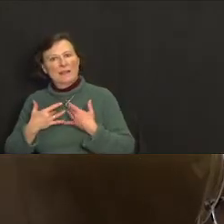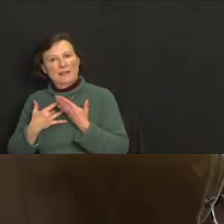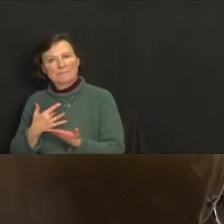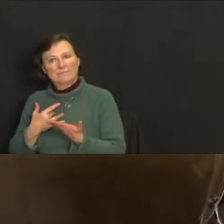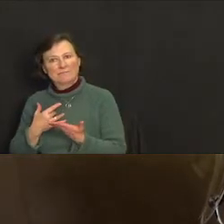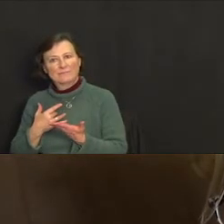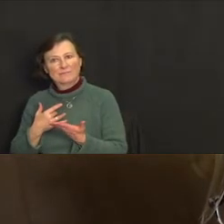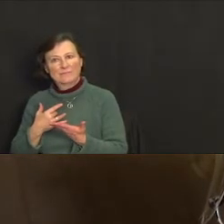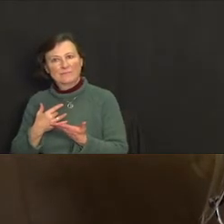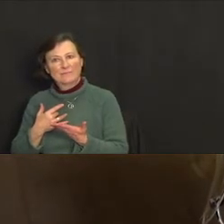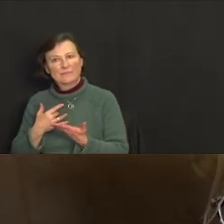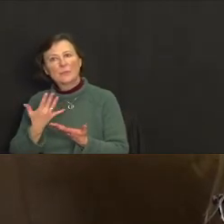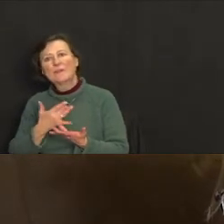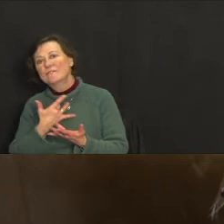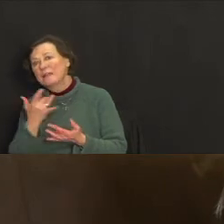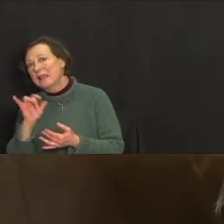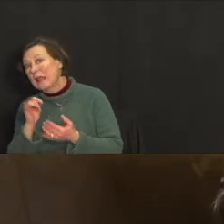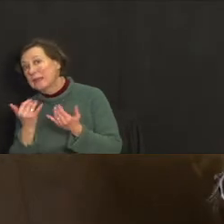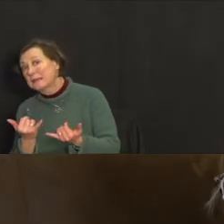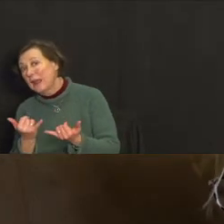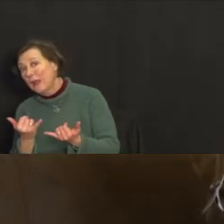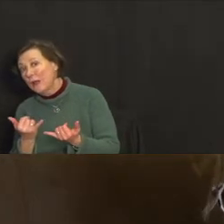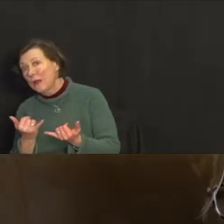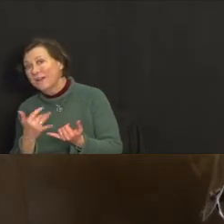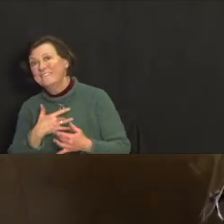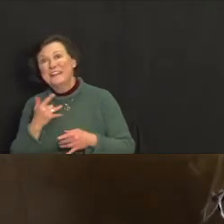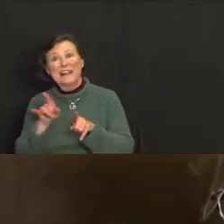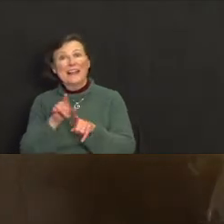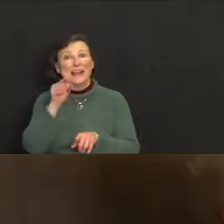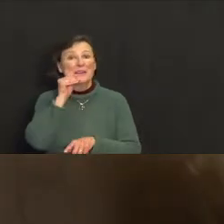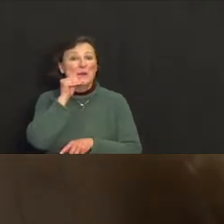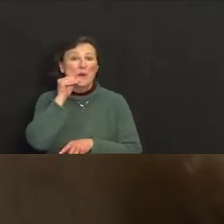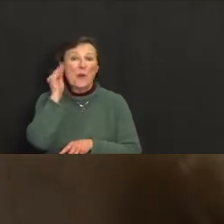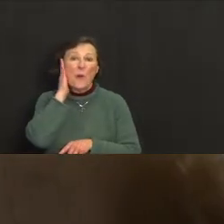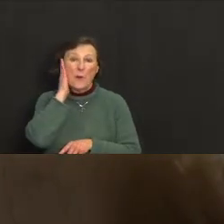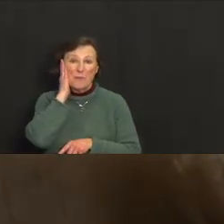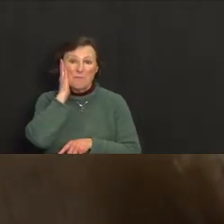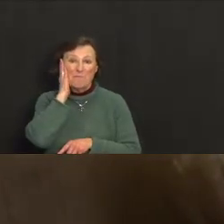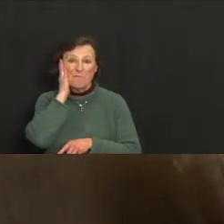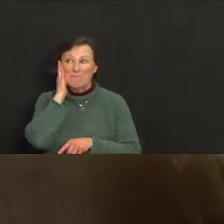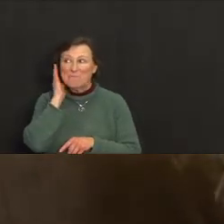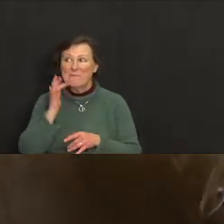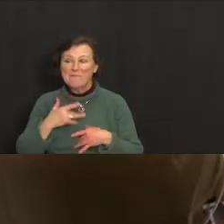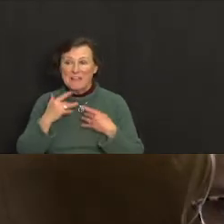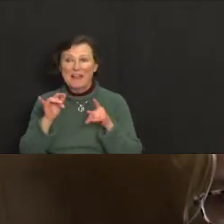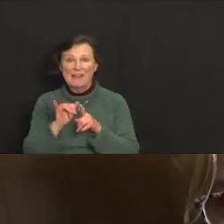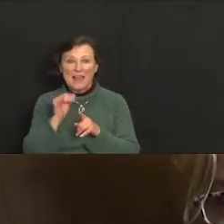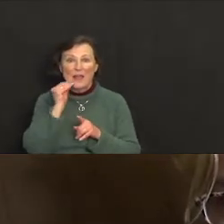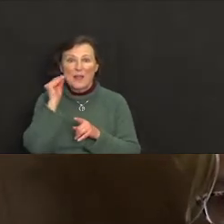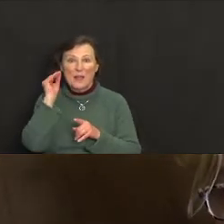What does it feel like now? Like it's home. Like it's home. Sebastian loves his school which is